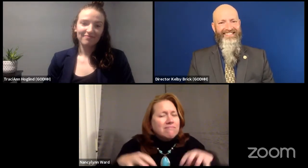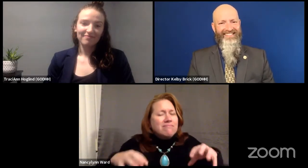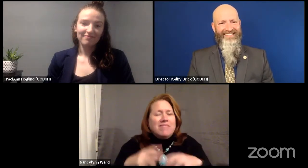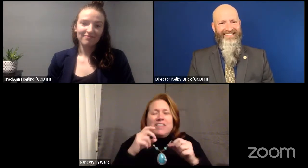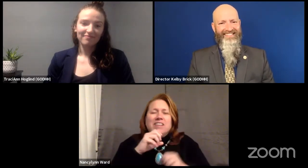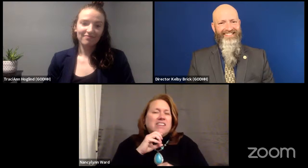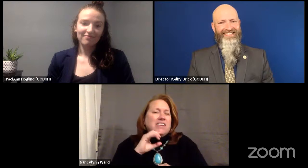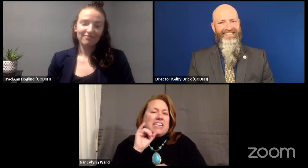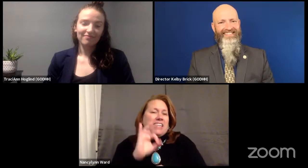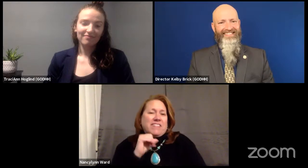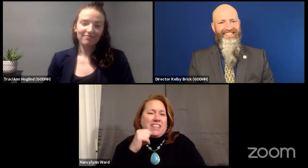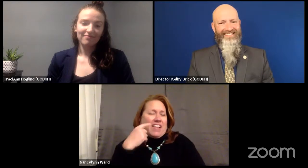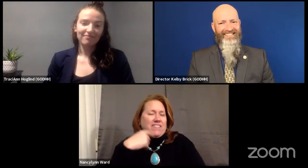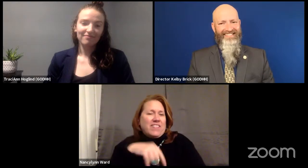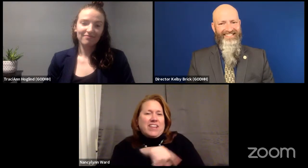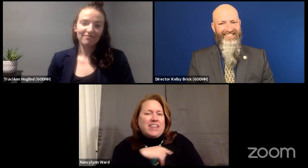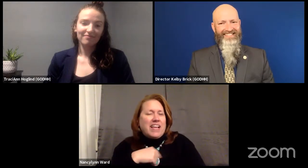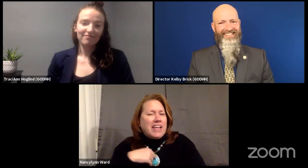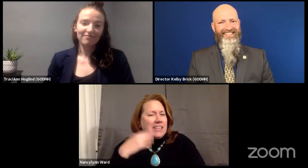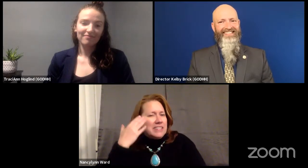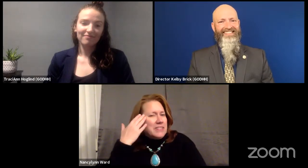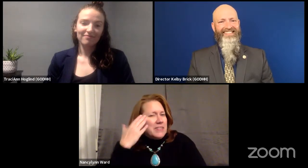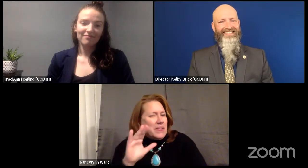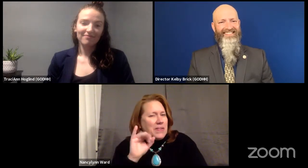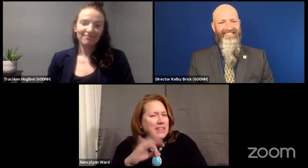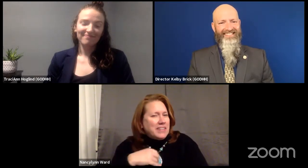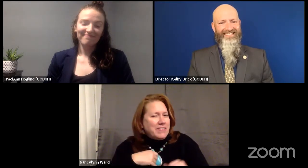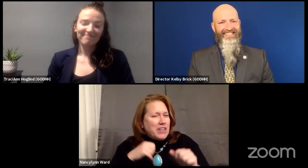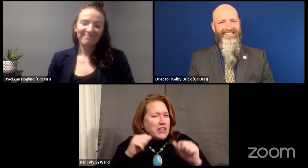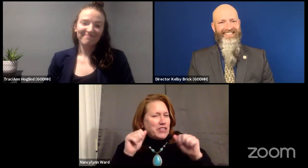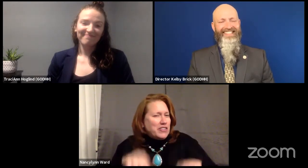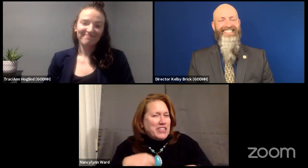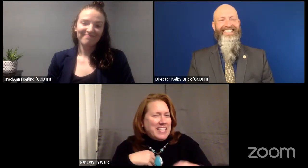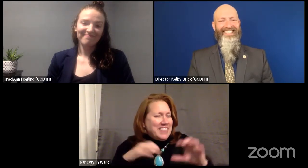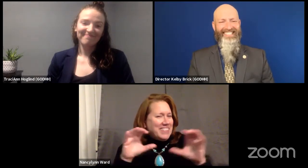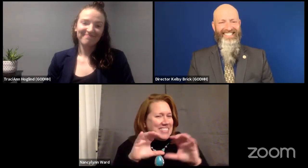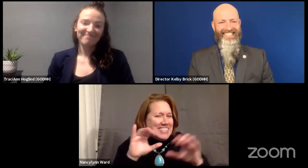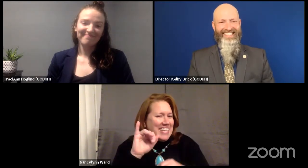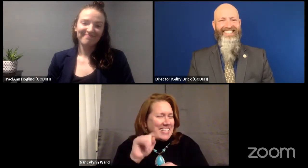took the bull by the horns, volunteered, made sure they understood the concepts. I don't